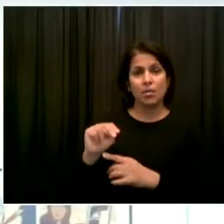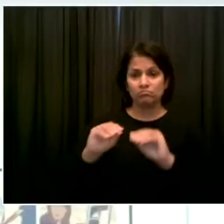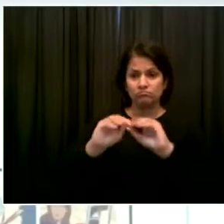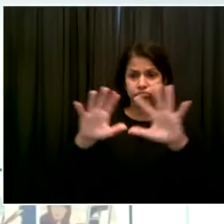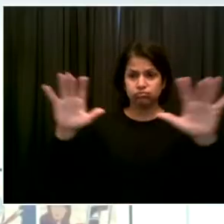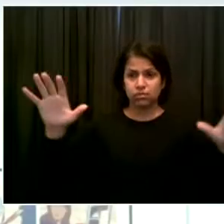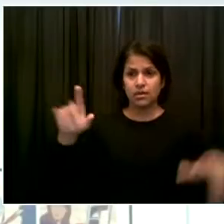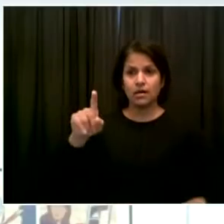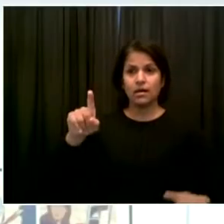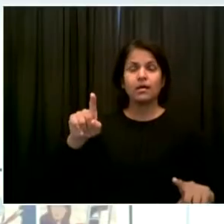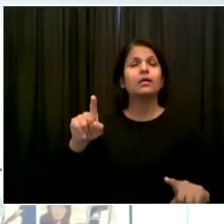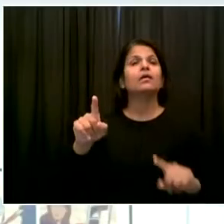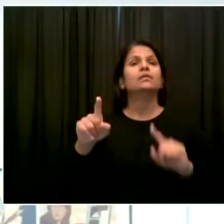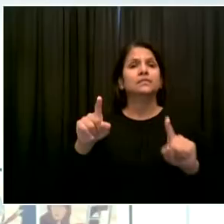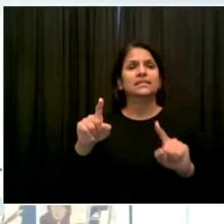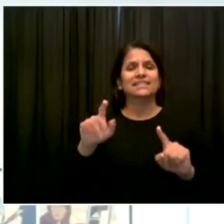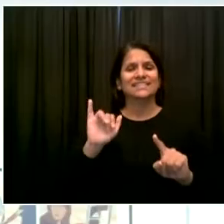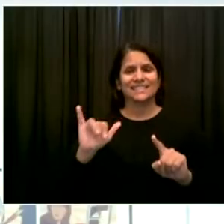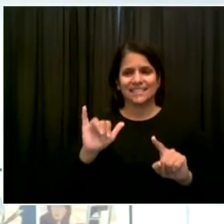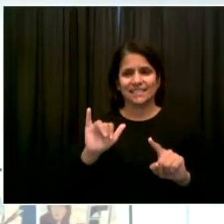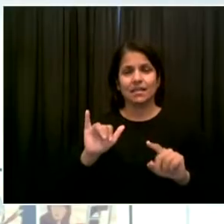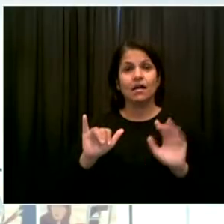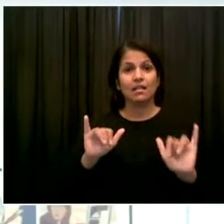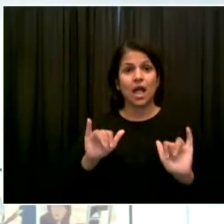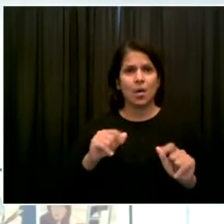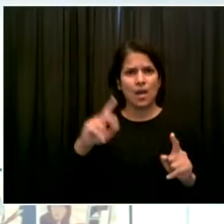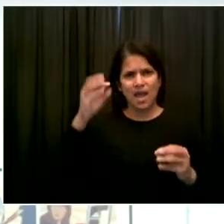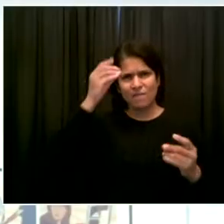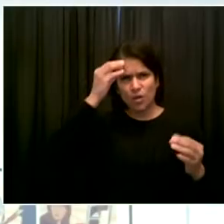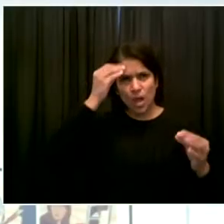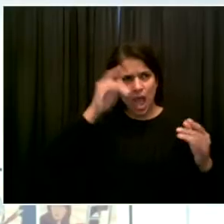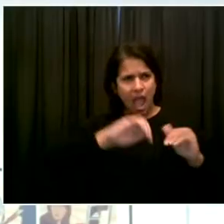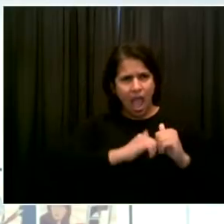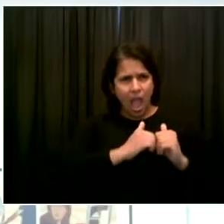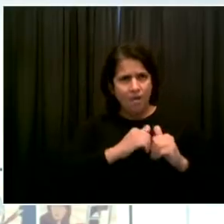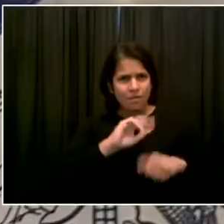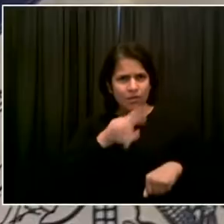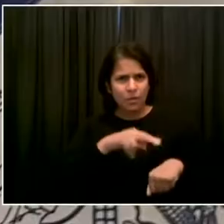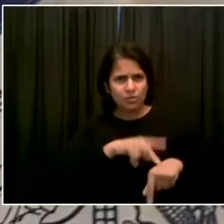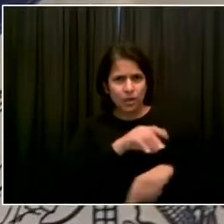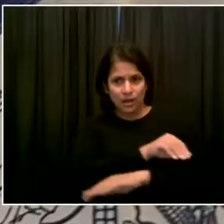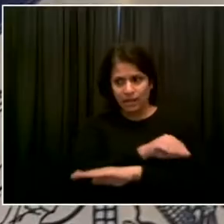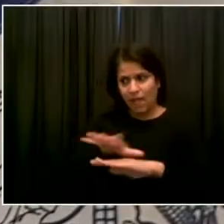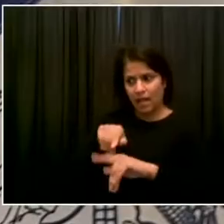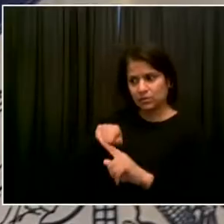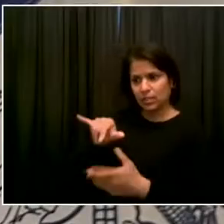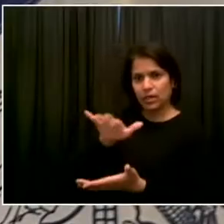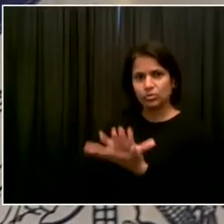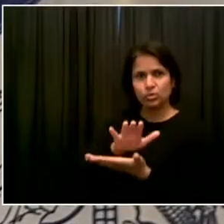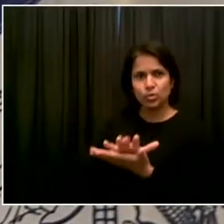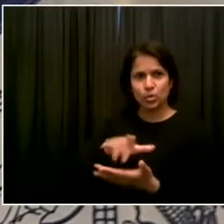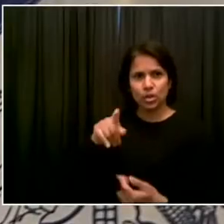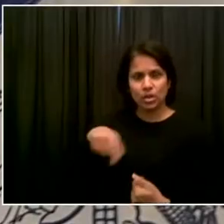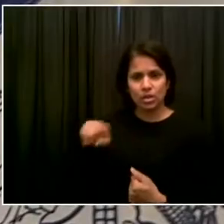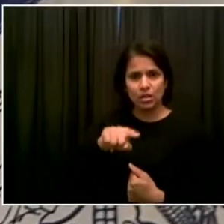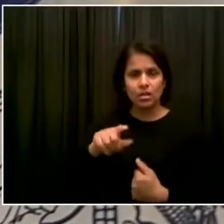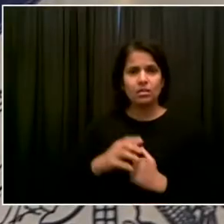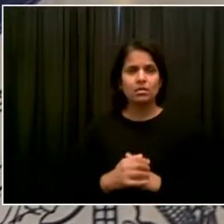AFSEST PLACES TO BE IN NEW YORK CITY BEAUCSE OF THOSE LAYERED PRECAUTIONS, WE ARE DEALING WITH OMICRON ASA CITY AND IN OUR COMMUNITIESND A WE HAVE TO KEEP